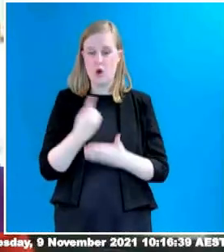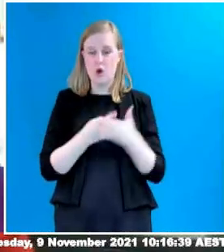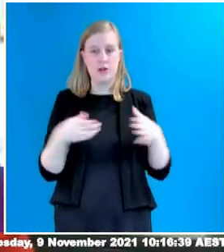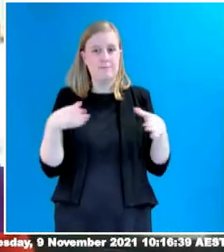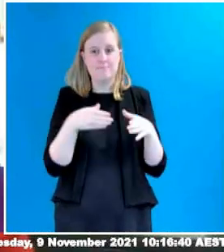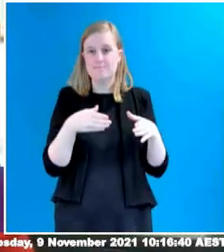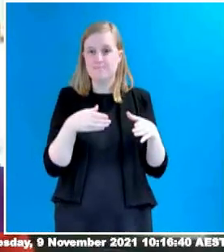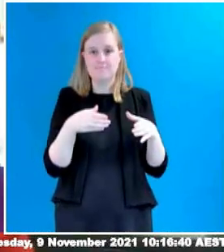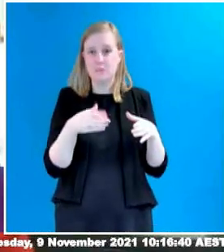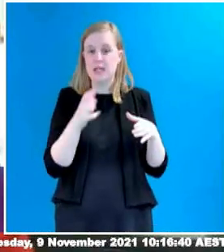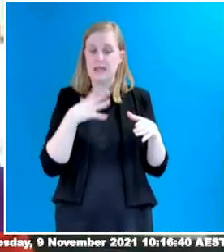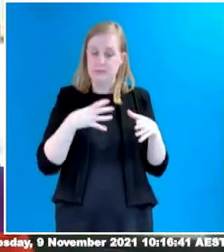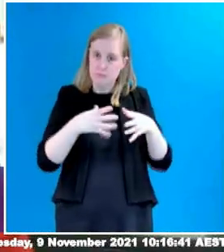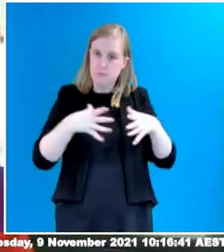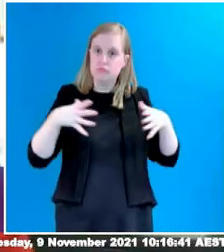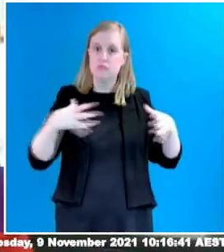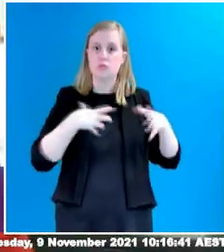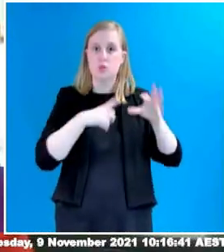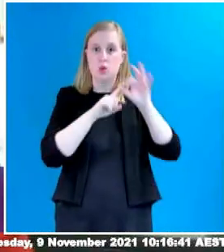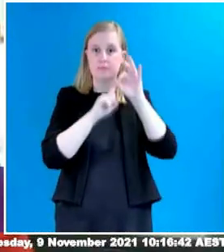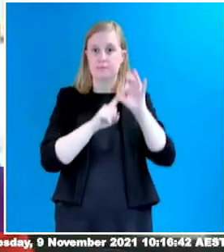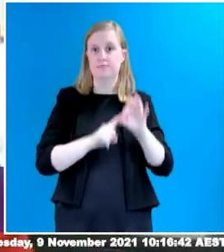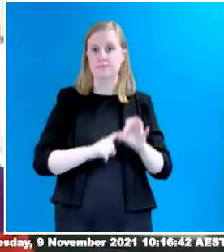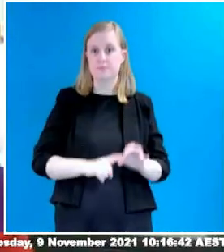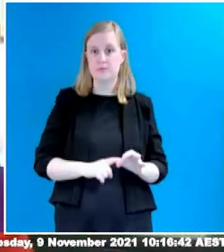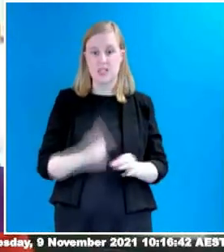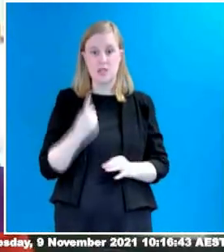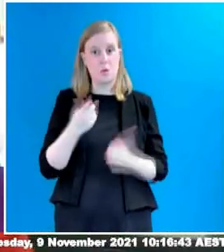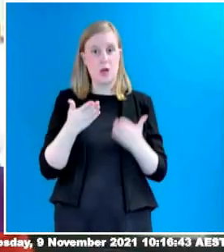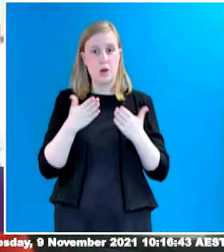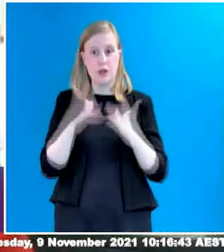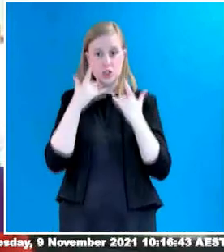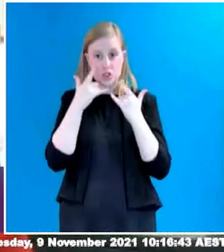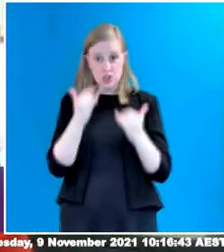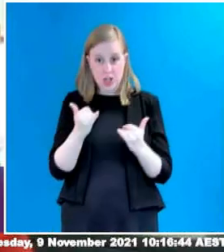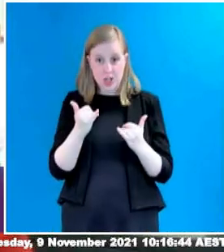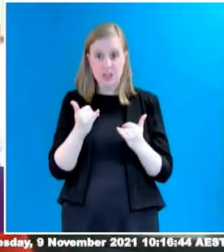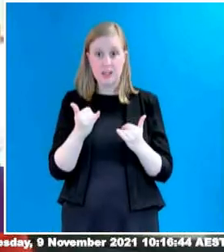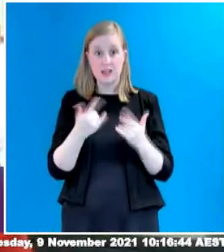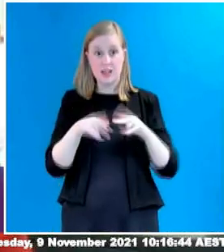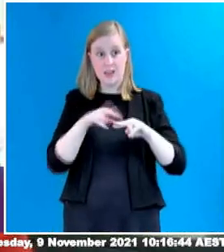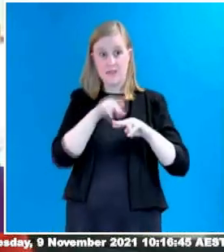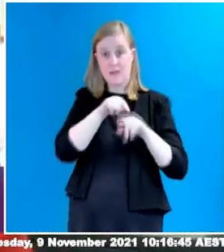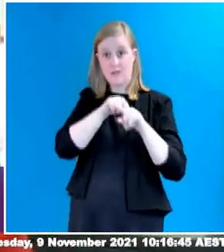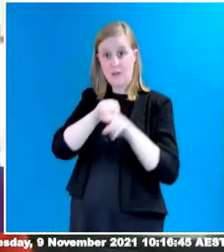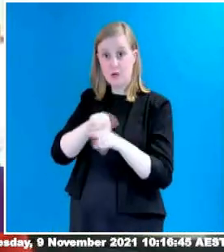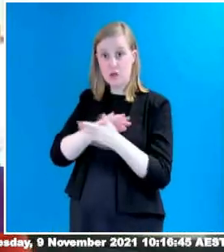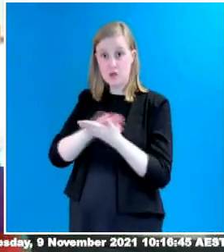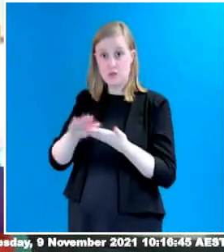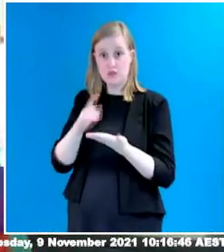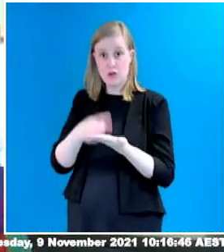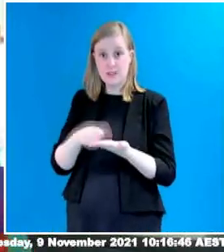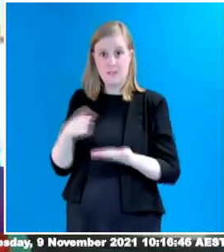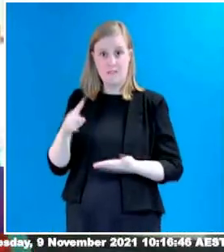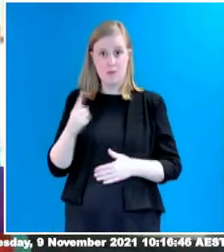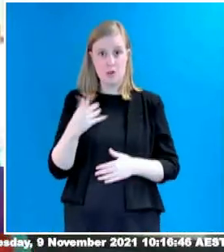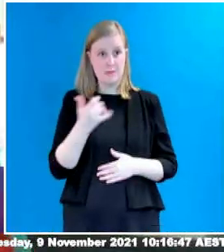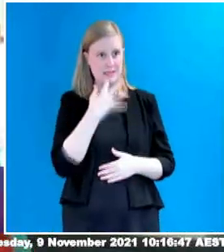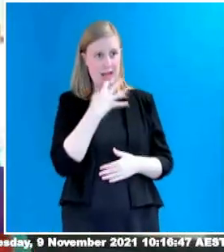So that's one way to assess compliance in terms of what people's knowledge of human rights are and how they are experienced on an everyday basis,